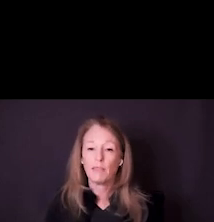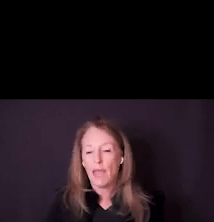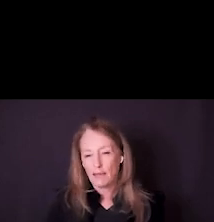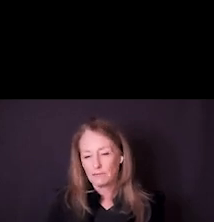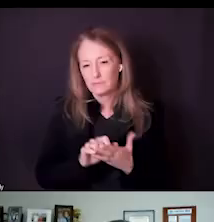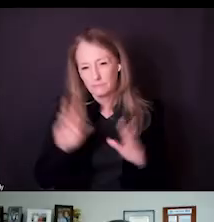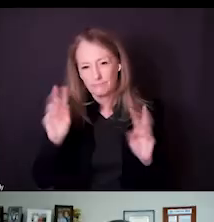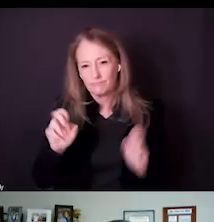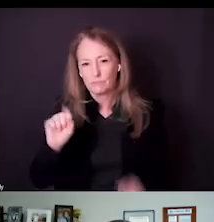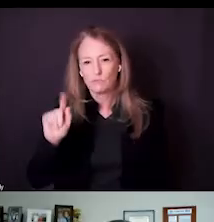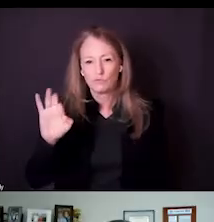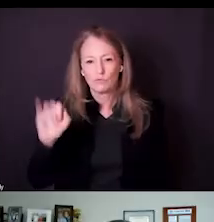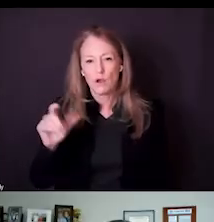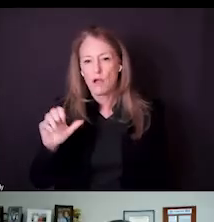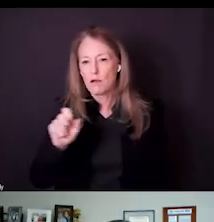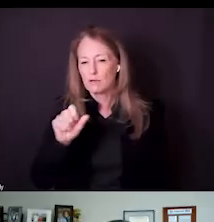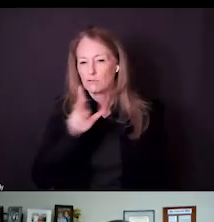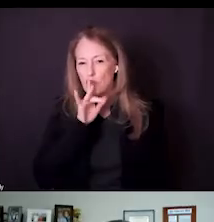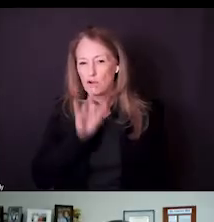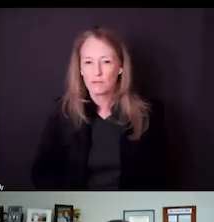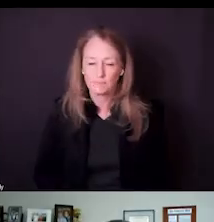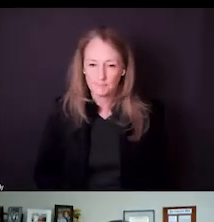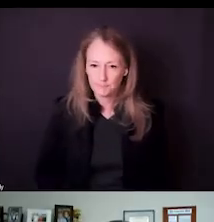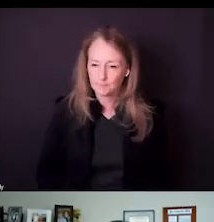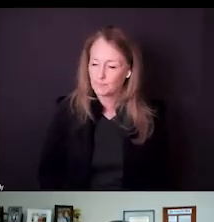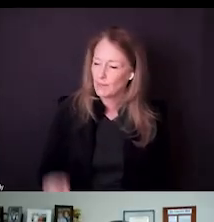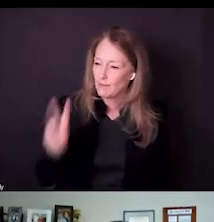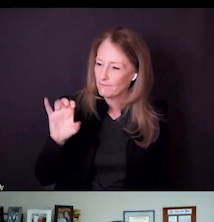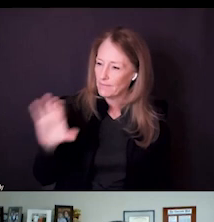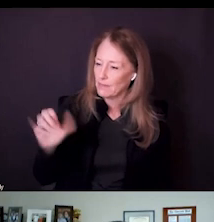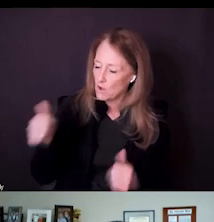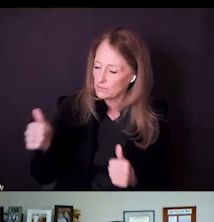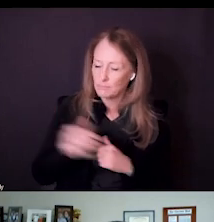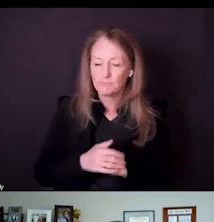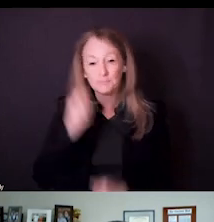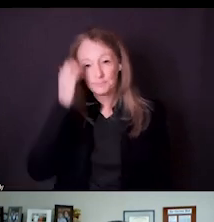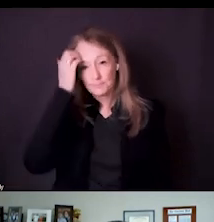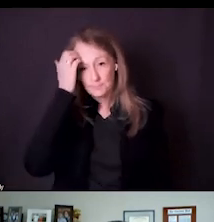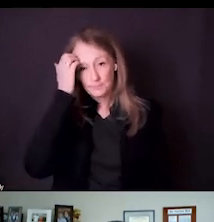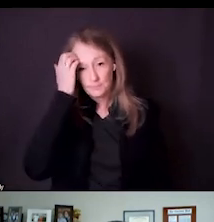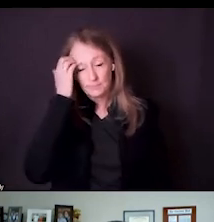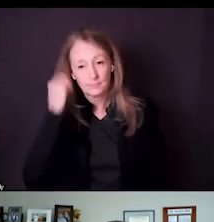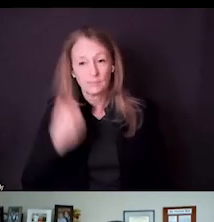VIC, THANK YOU SO MUCH. LIFE IS TOO SHORT TO NOT HAVE A BIG